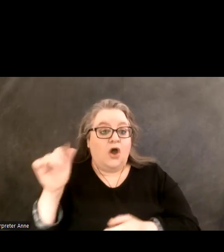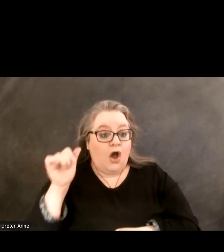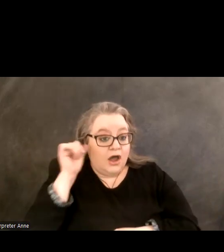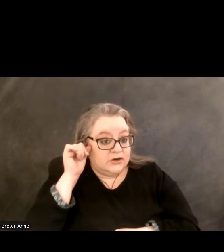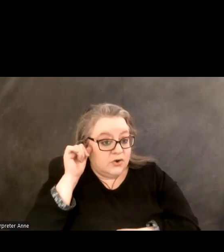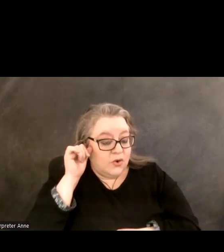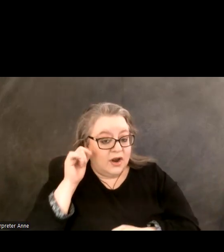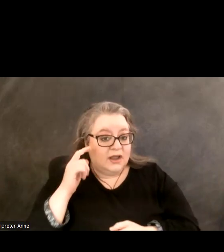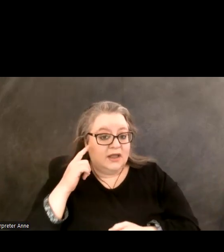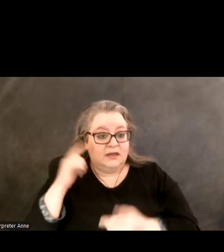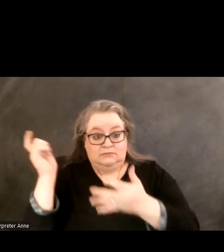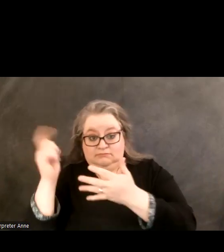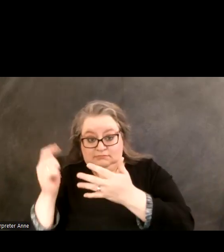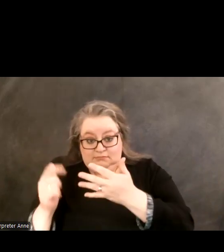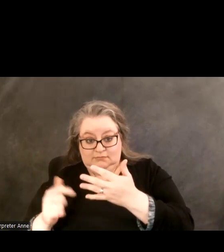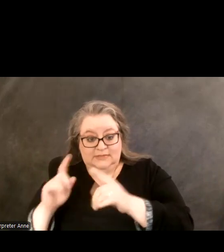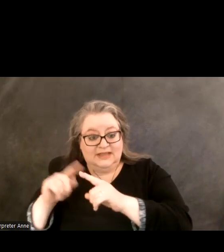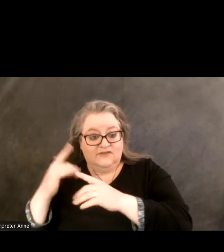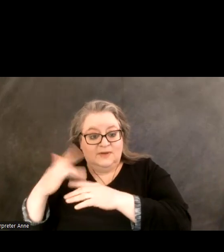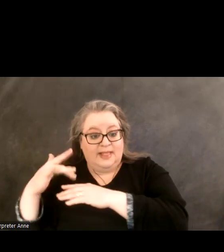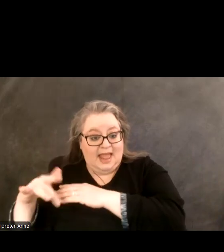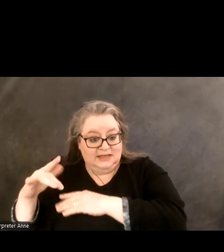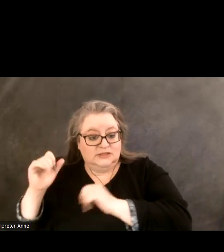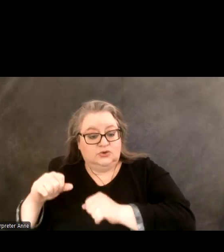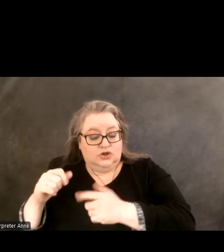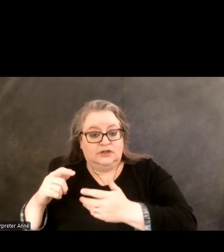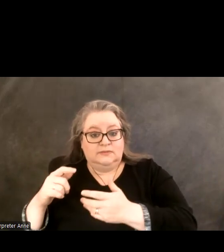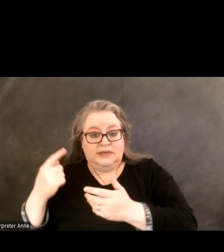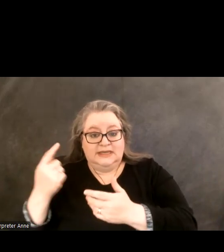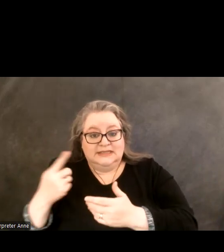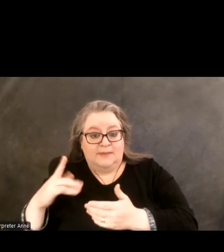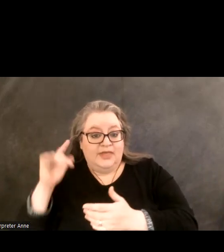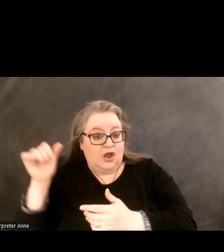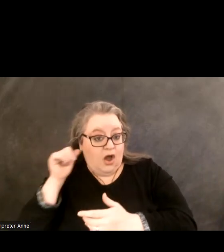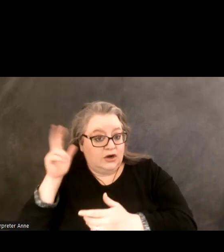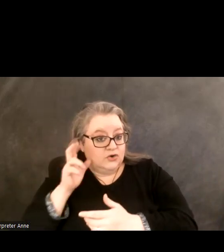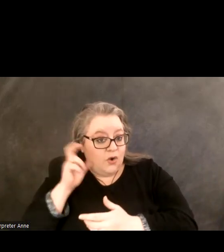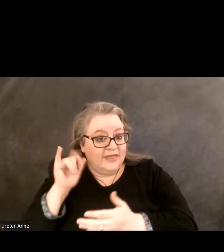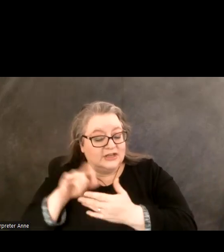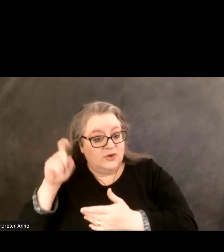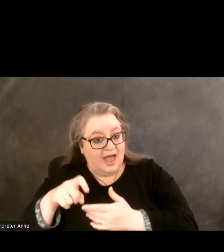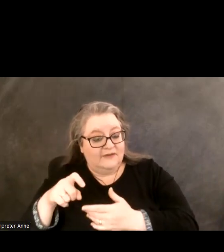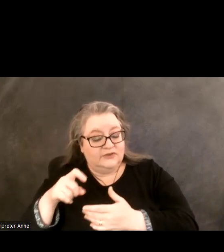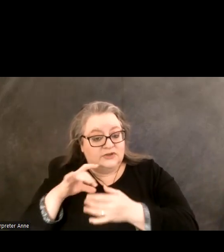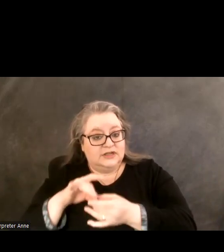Here are all of these different blanks that could be something auditory that you might have to deal with. Visual, here are all